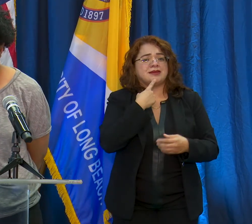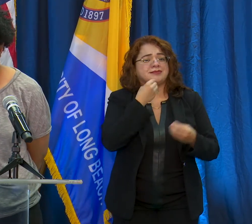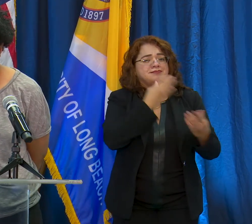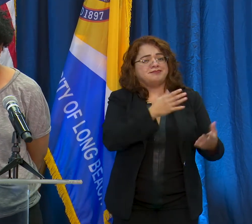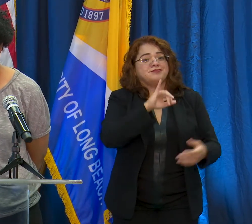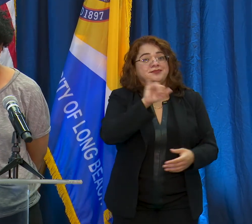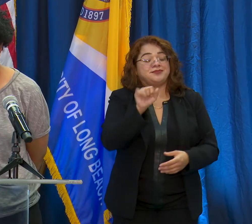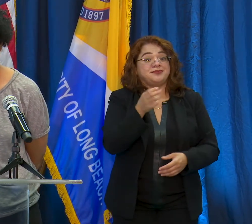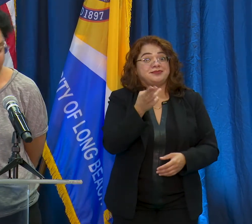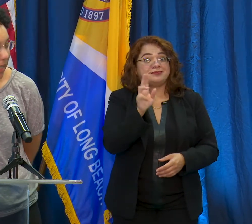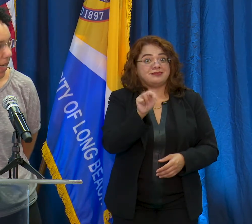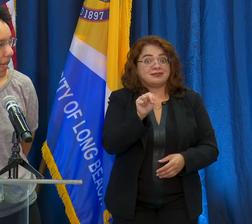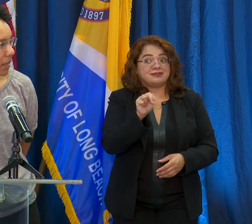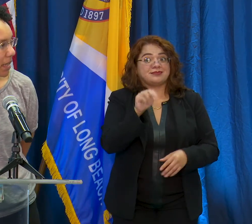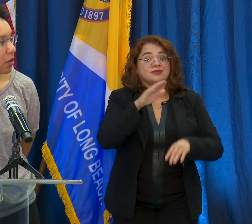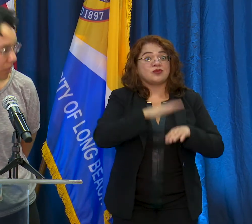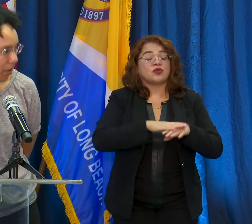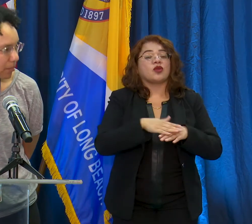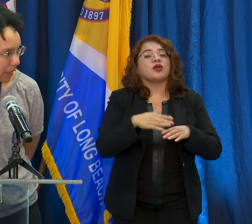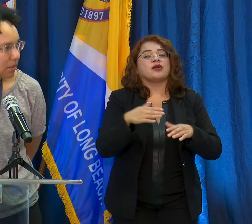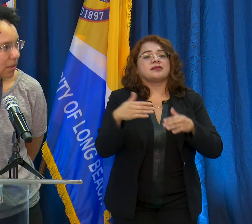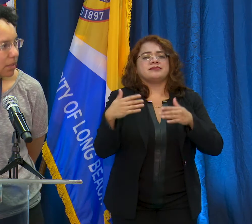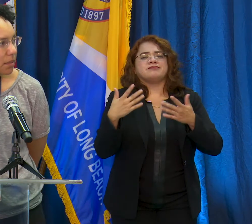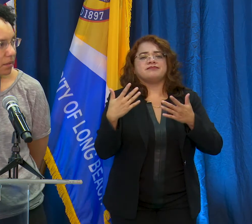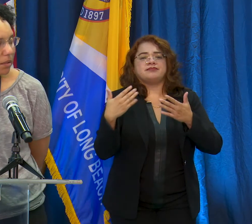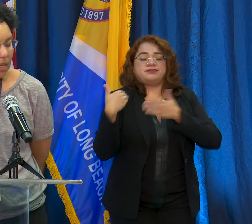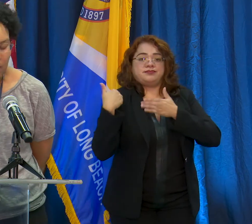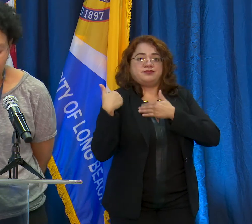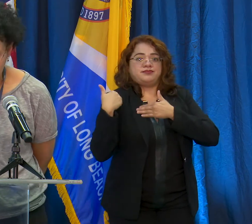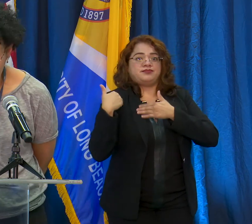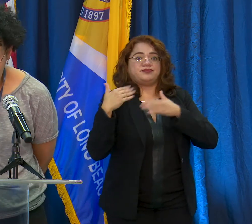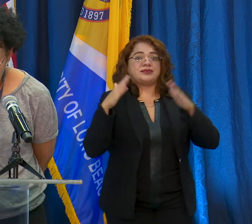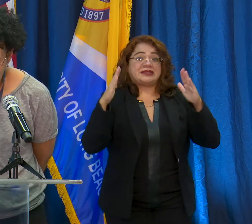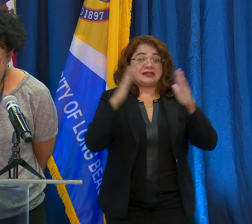behalf of the City and the Health Department,